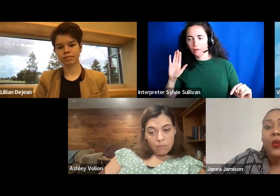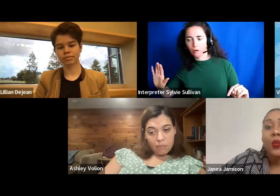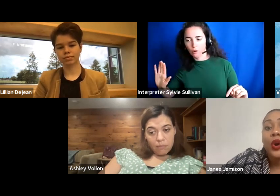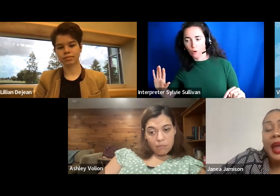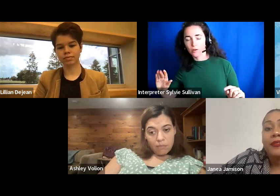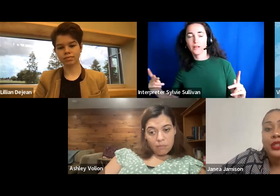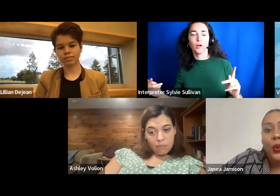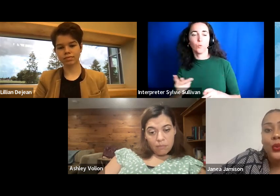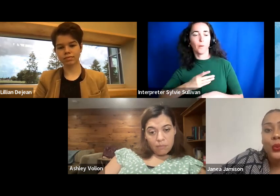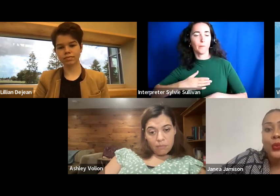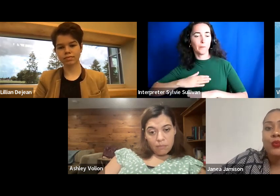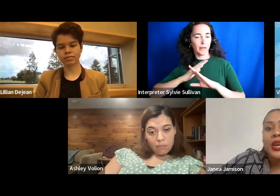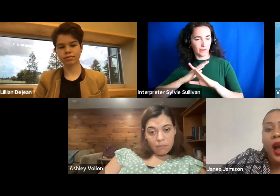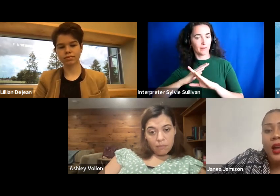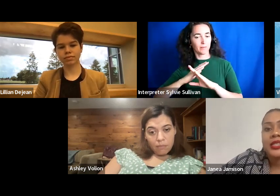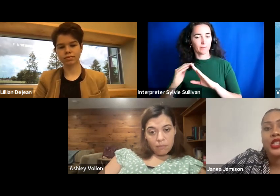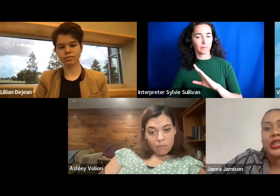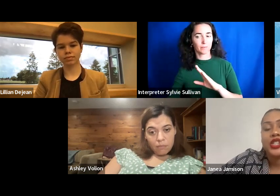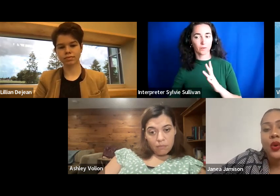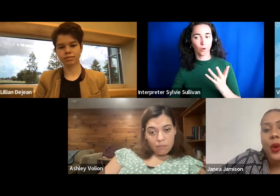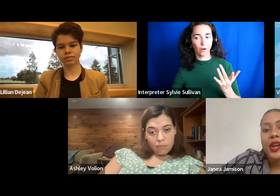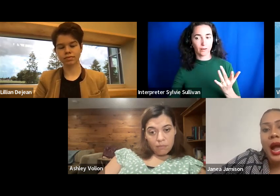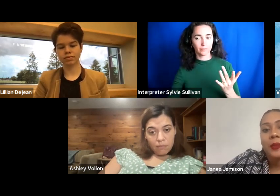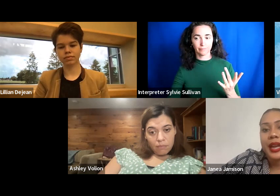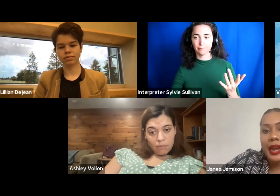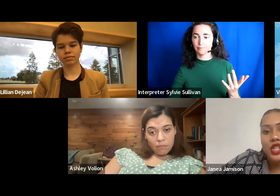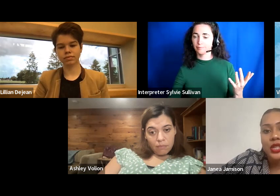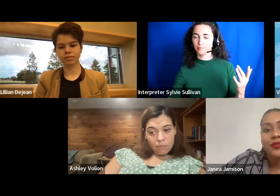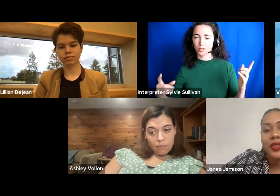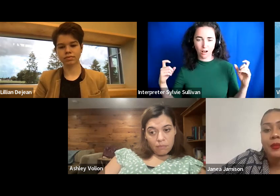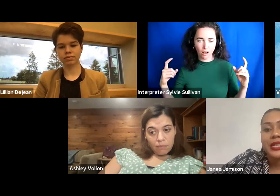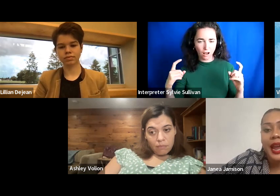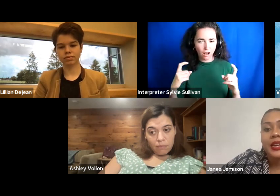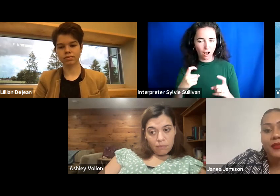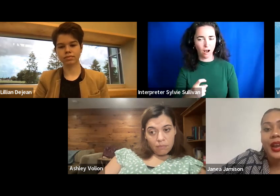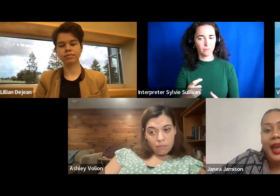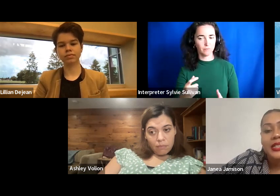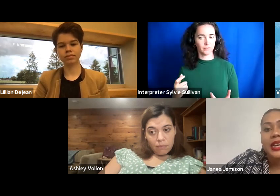that would have to go through because it's so much complications for them to gain different access.